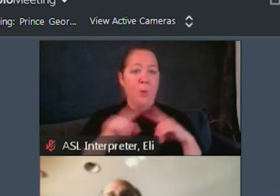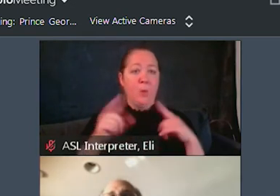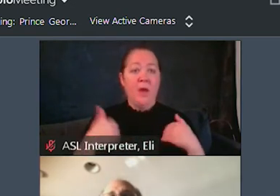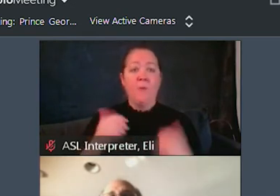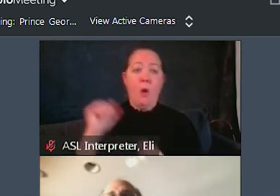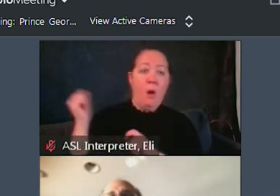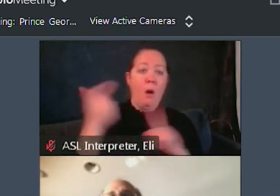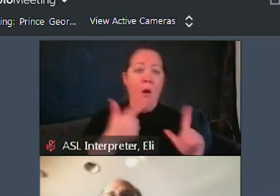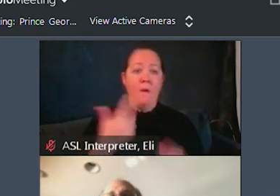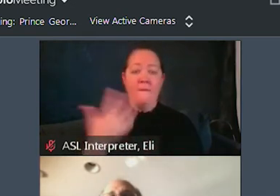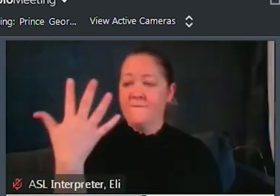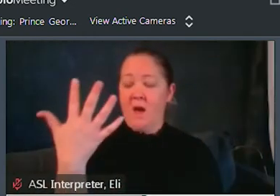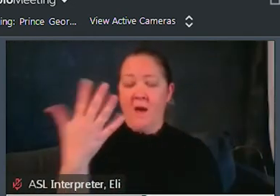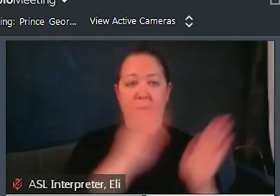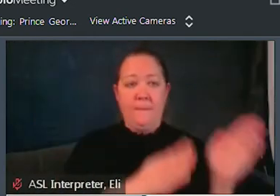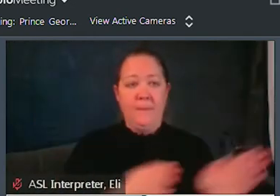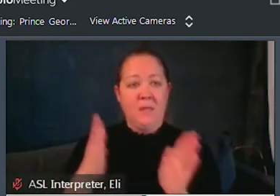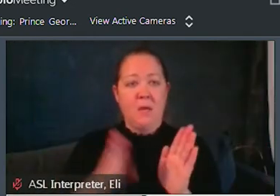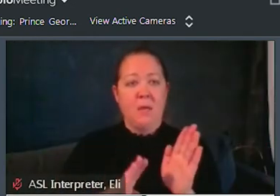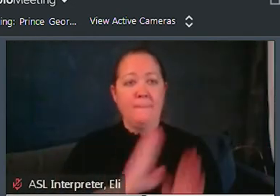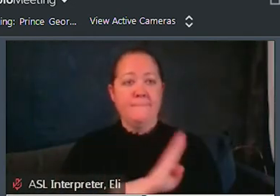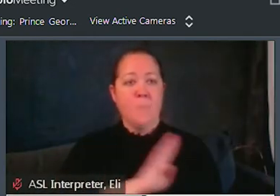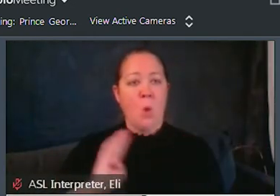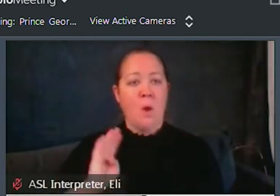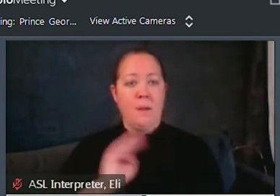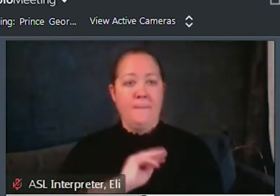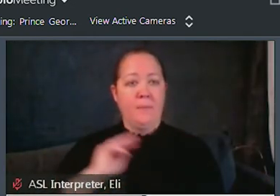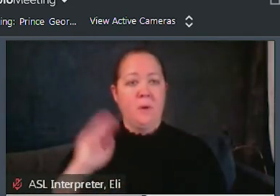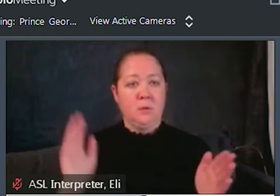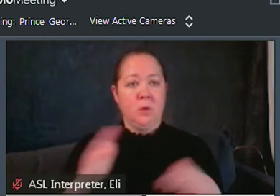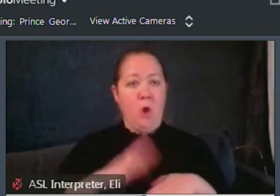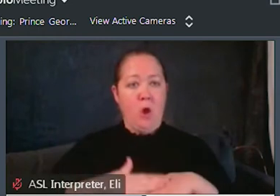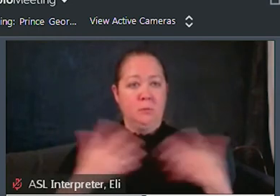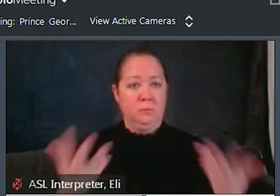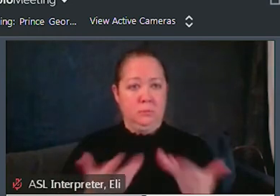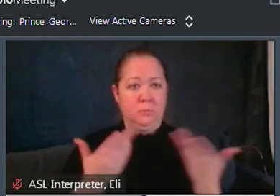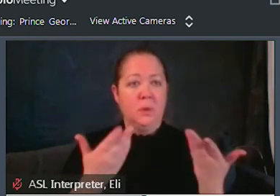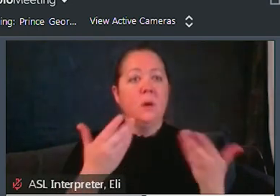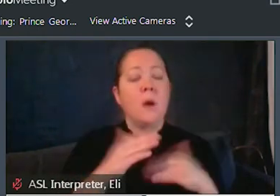And I, and I do have a question to Mr. Ray, myself. You said this, but I want to be clear because I think there was some